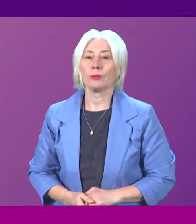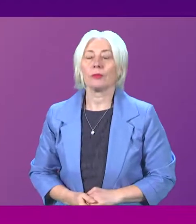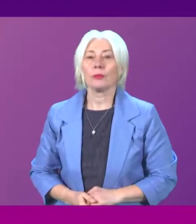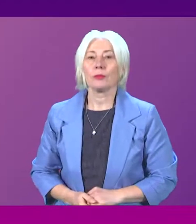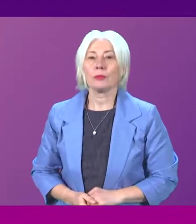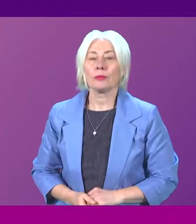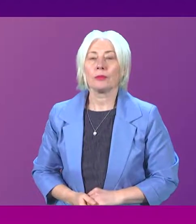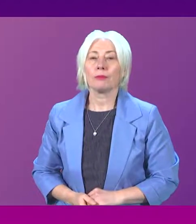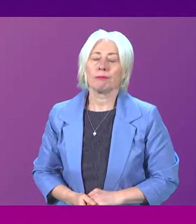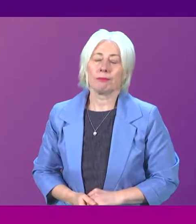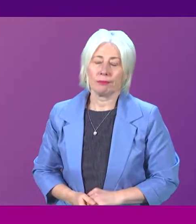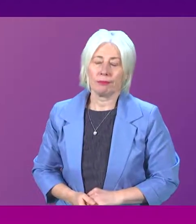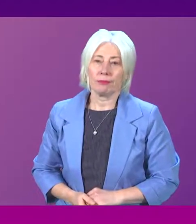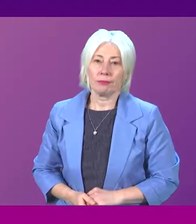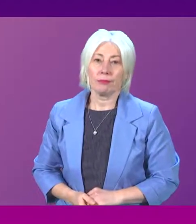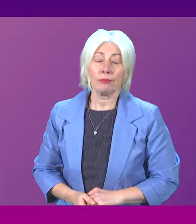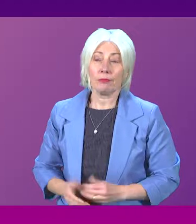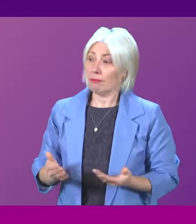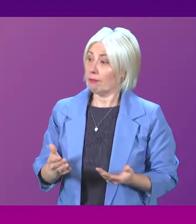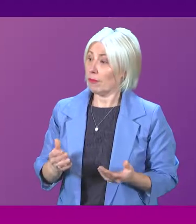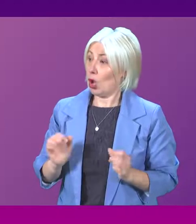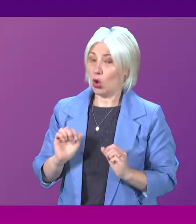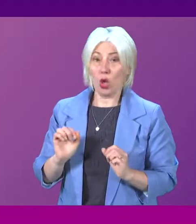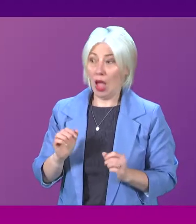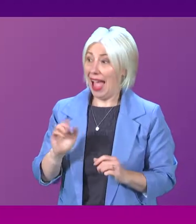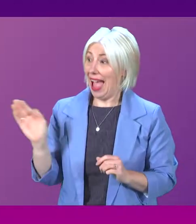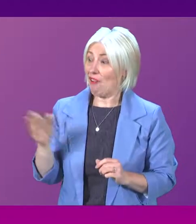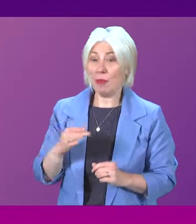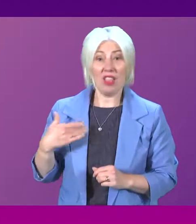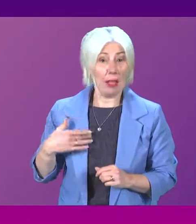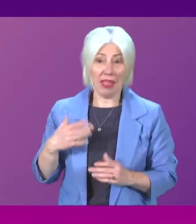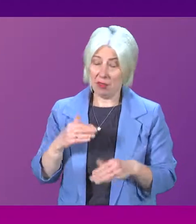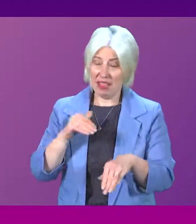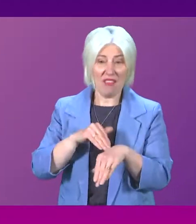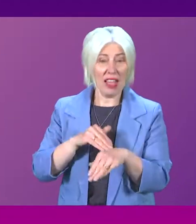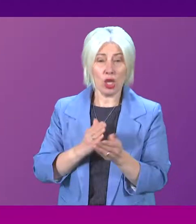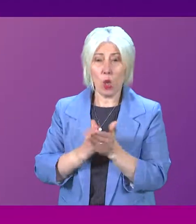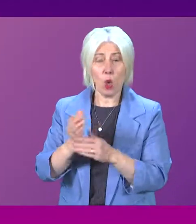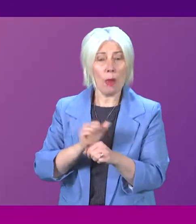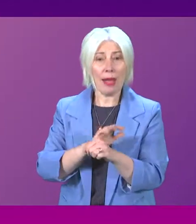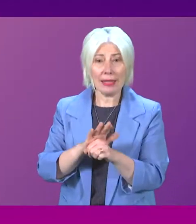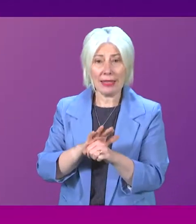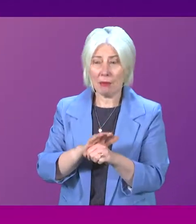inquiry. Nobody’s life has been untouched by the pandemic, and people from all areas of society